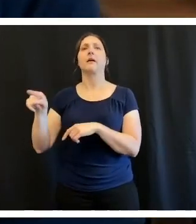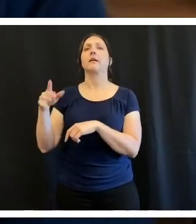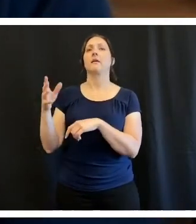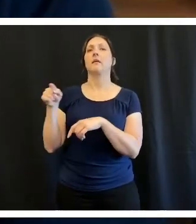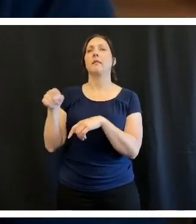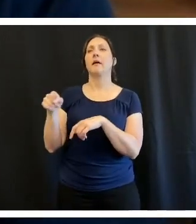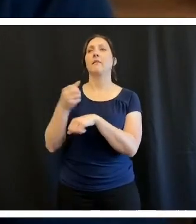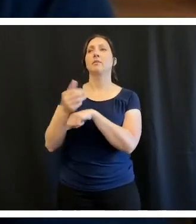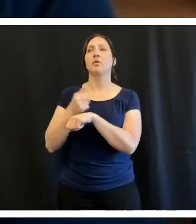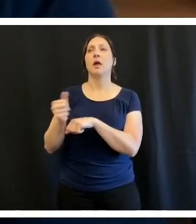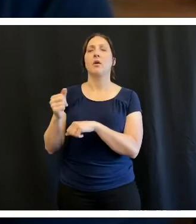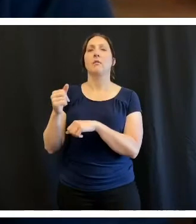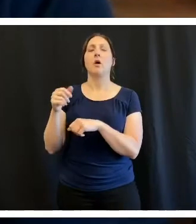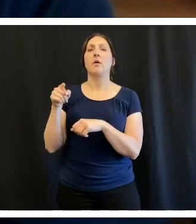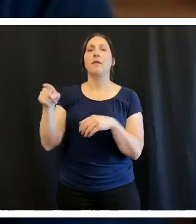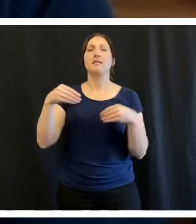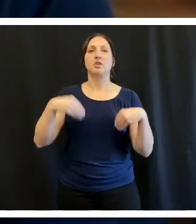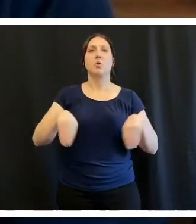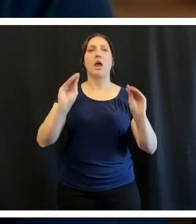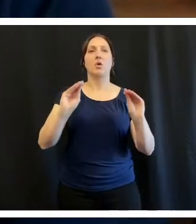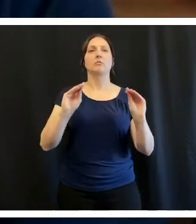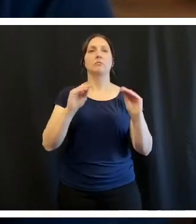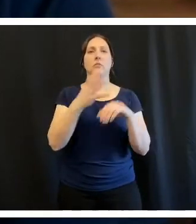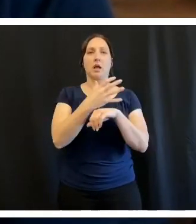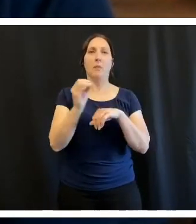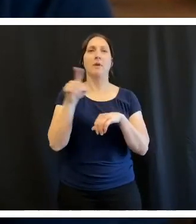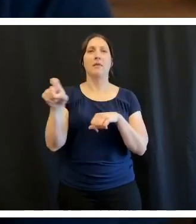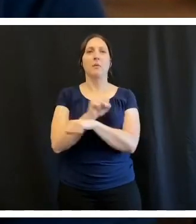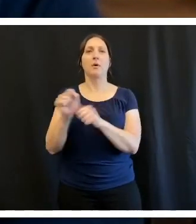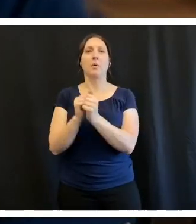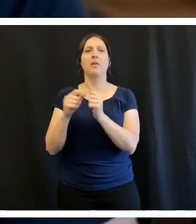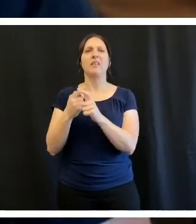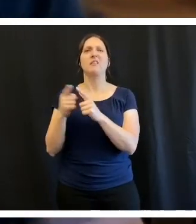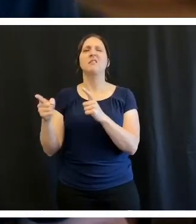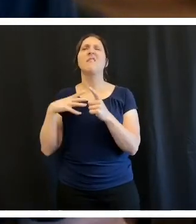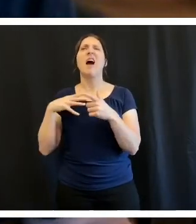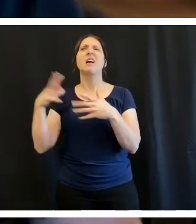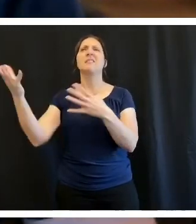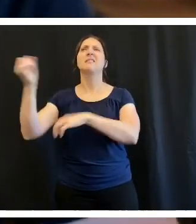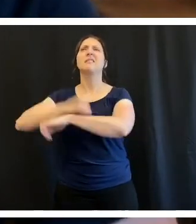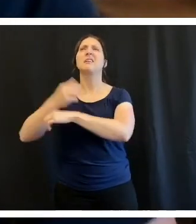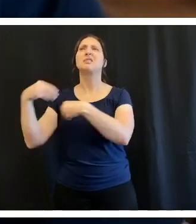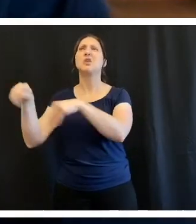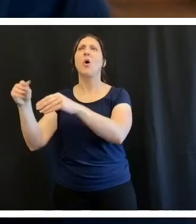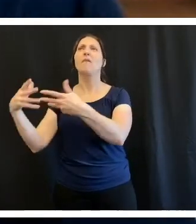that they were working with and looking for something else to do. Wanted a way to get into education,